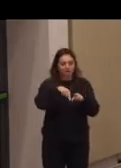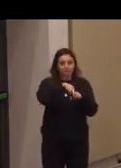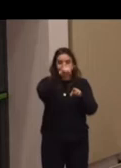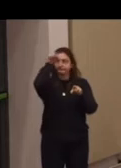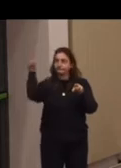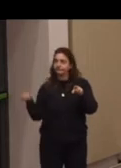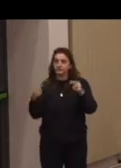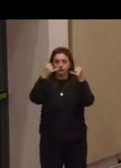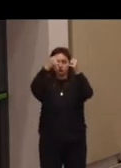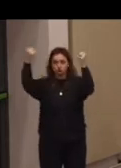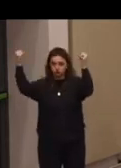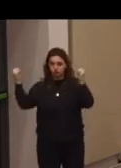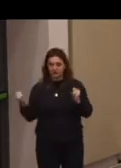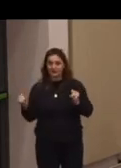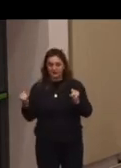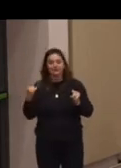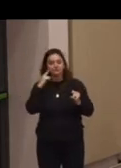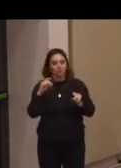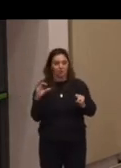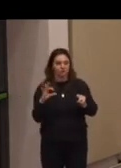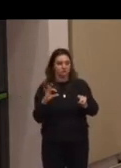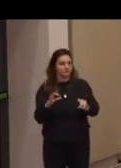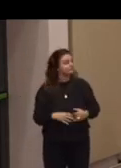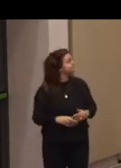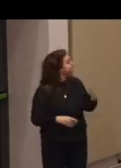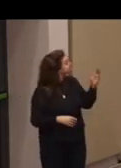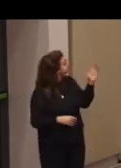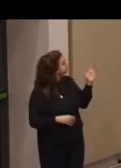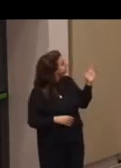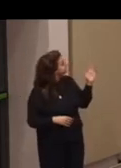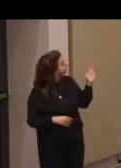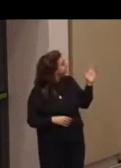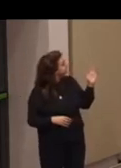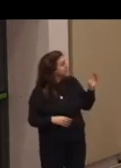have in refugee camps, they're very difficult for many people with disabilities to use.